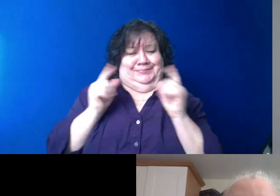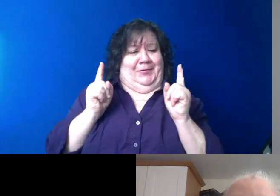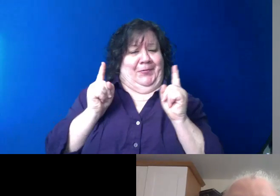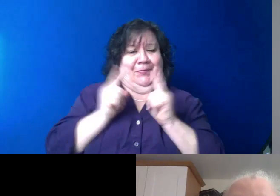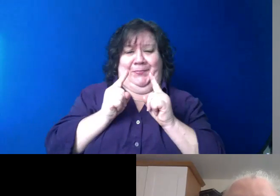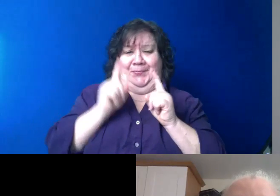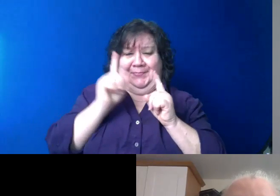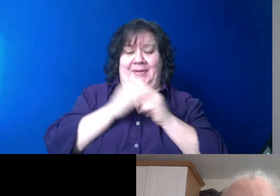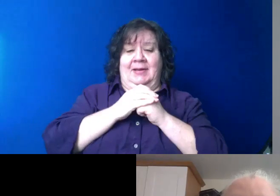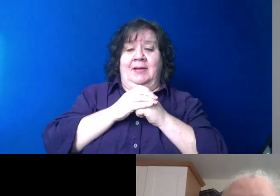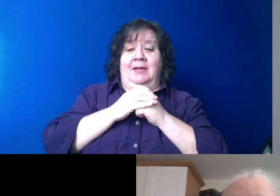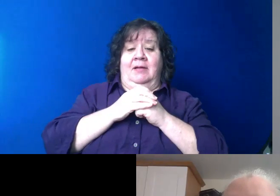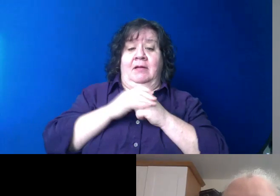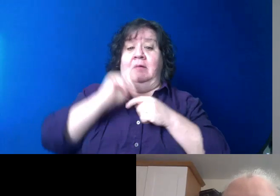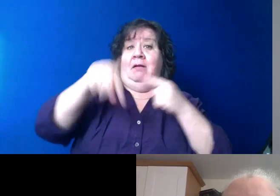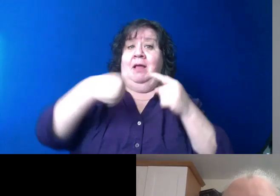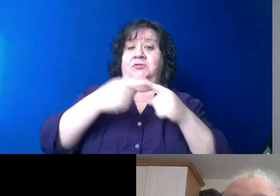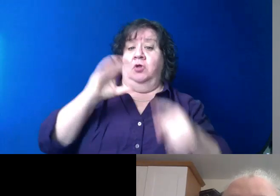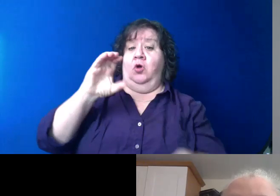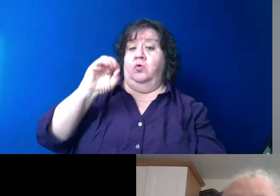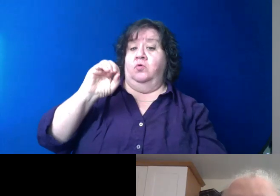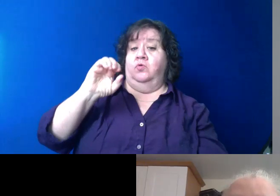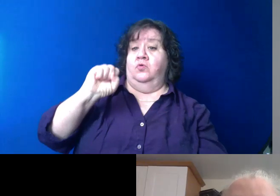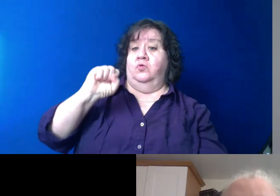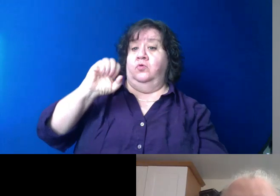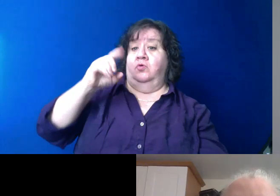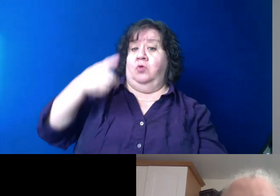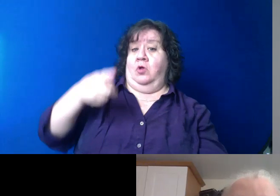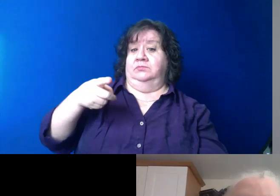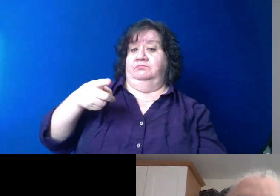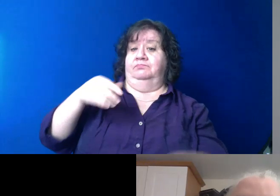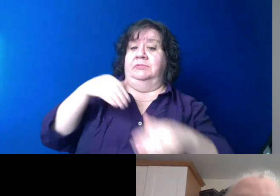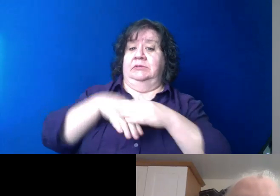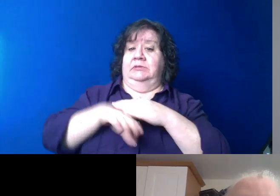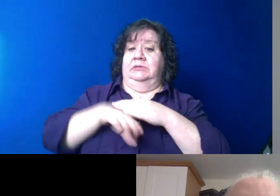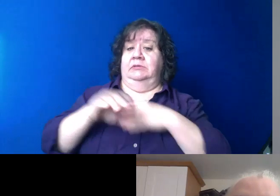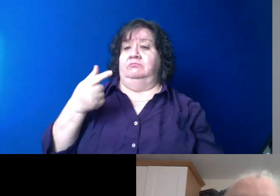of opd's two cops you have at least the visibility raised with this i think it'd be one of the